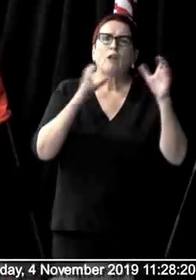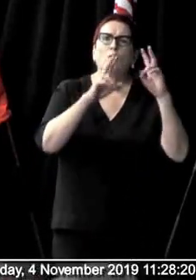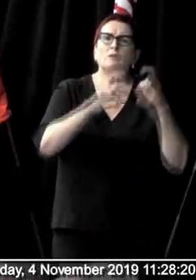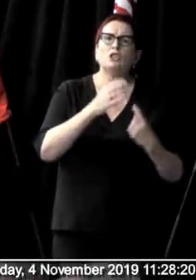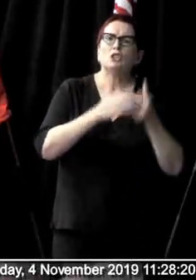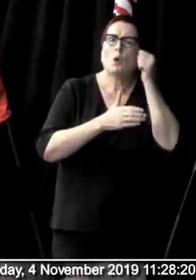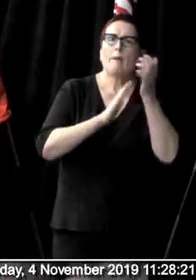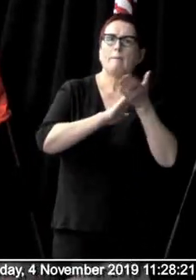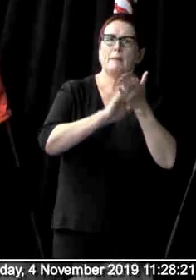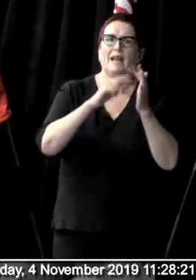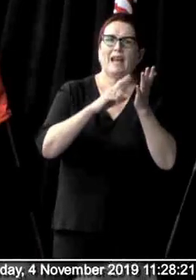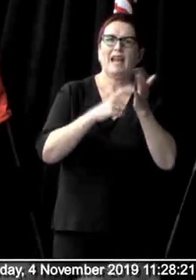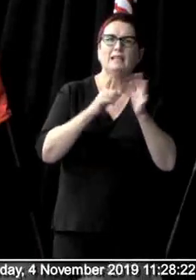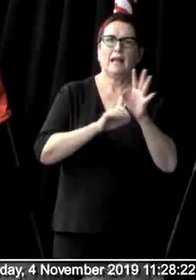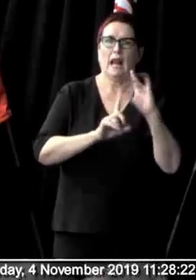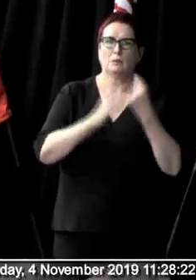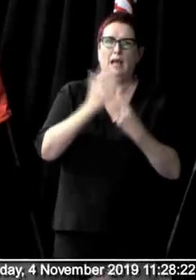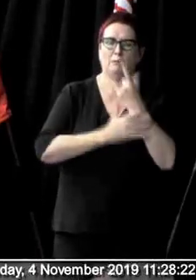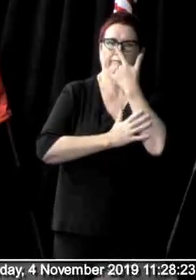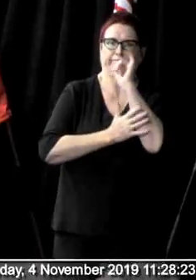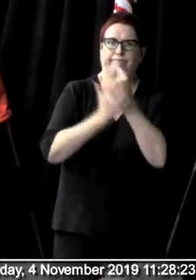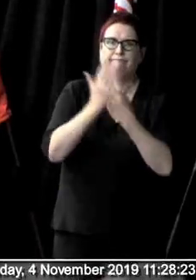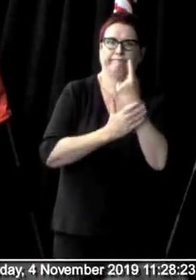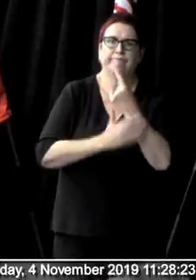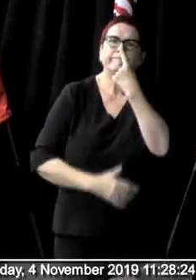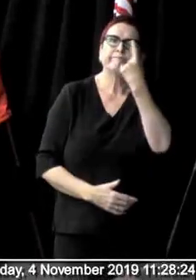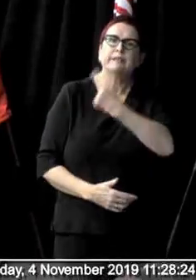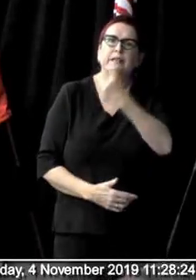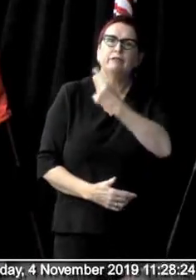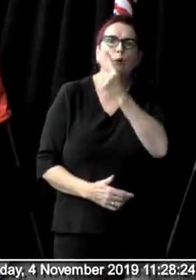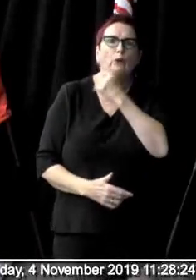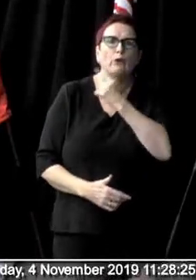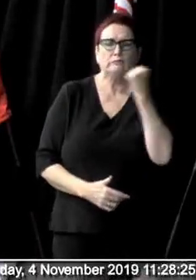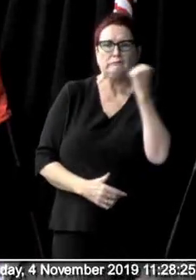last week, involving an 11-year-old inflicting knife wounds on a teacher.